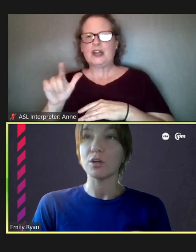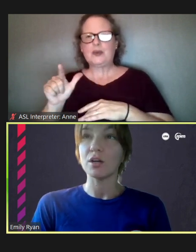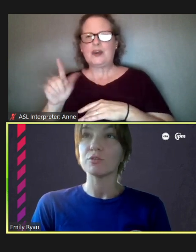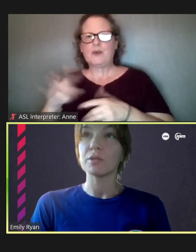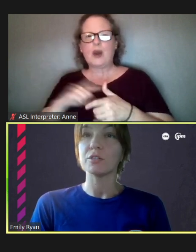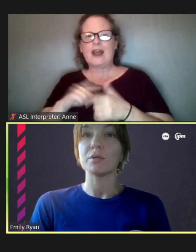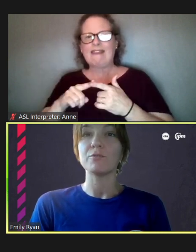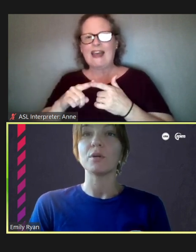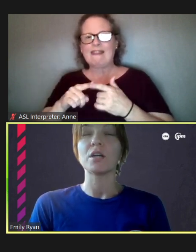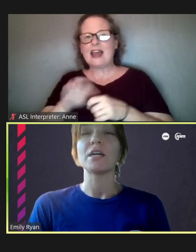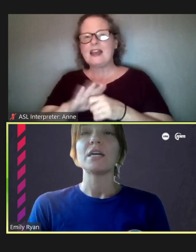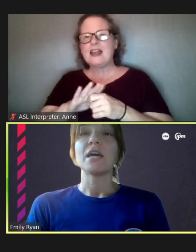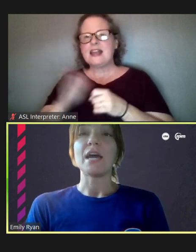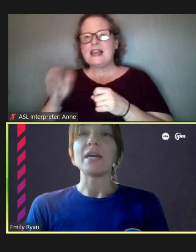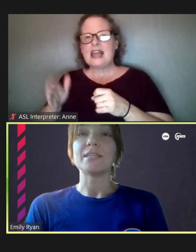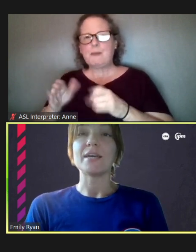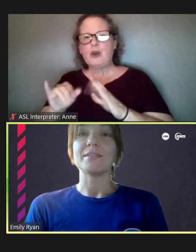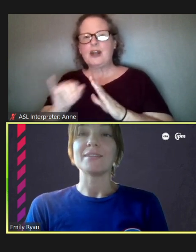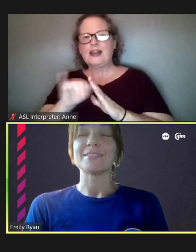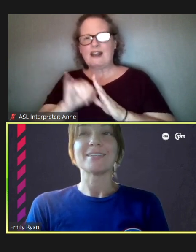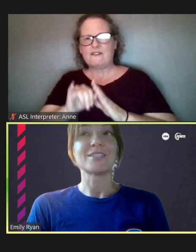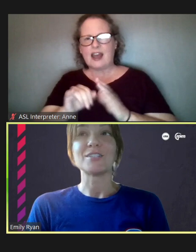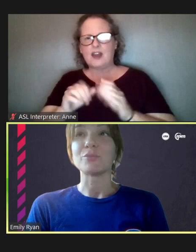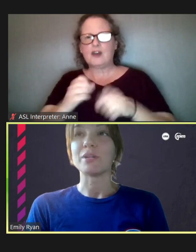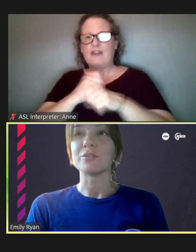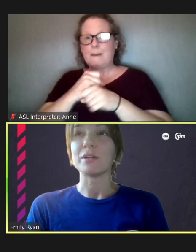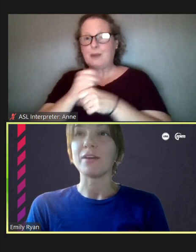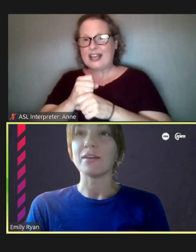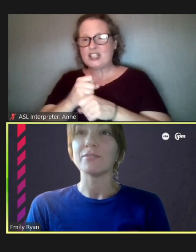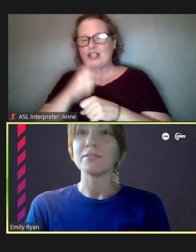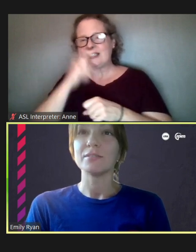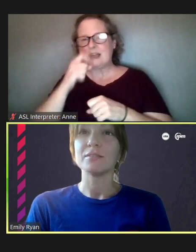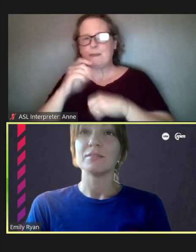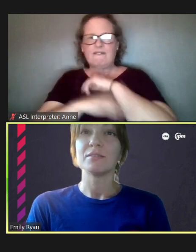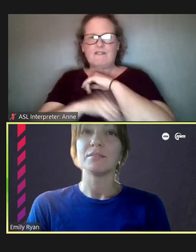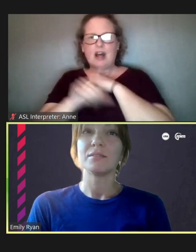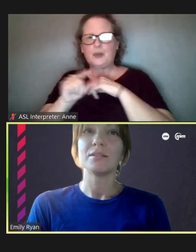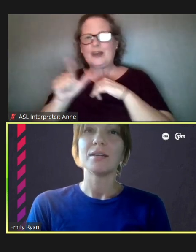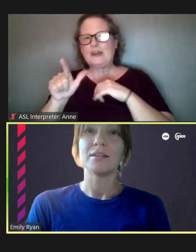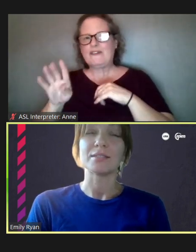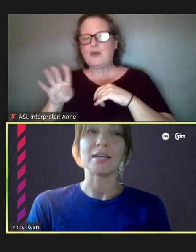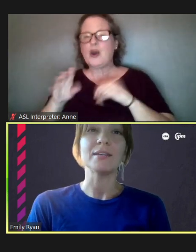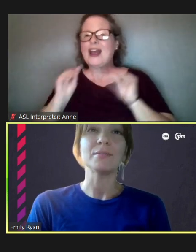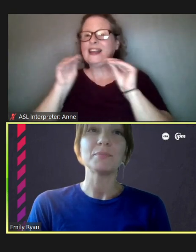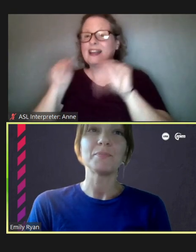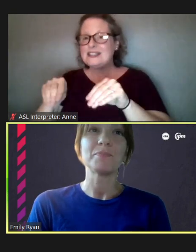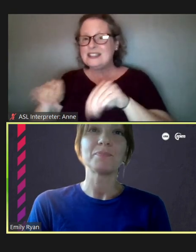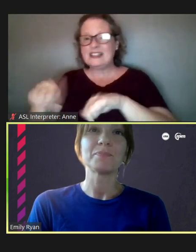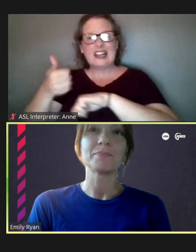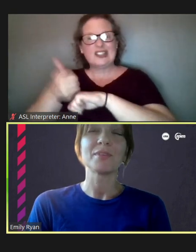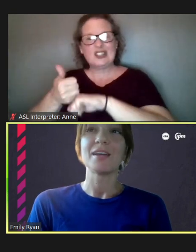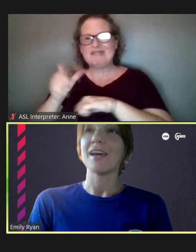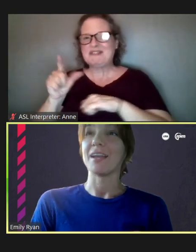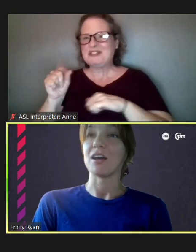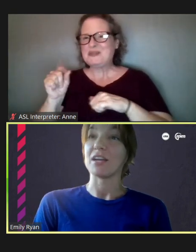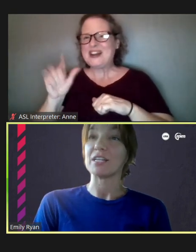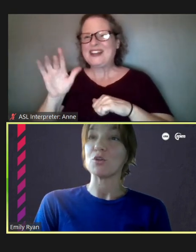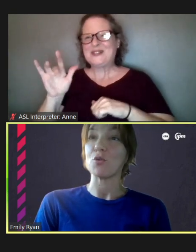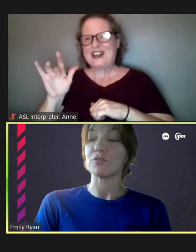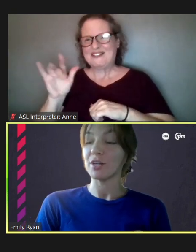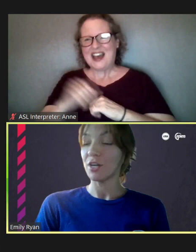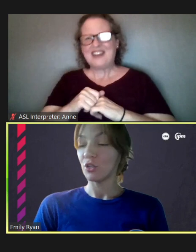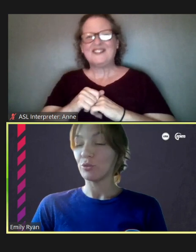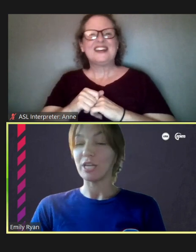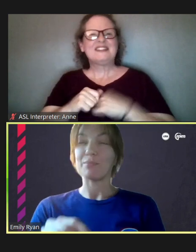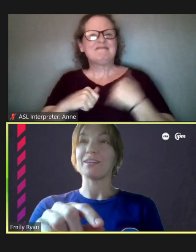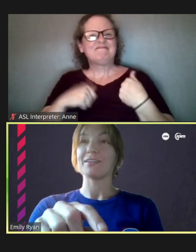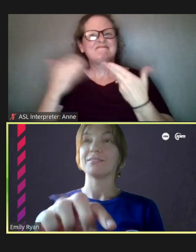summer of 2024, and then the installation in 2025. Slide. I'll hand it over to Jami.